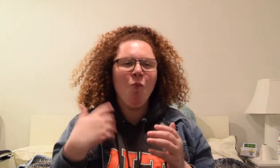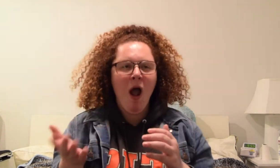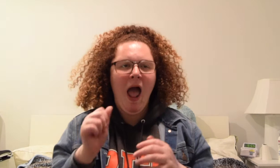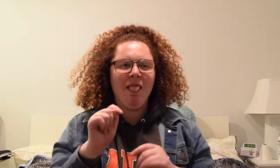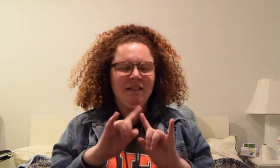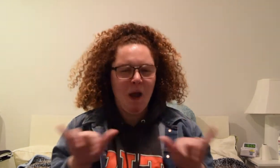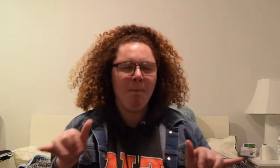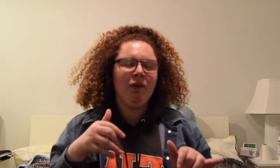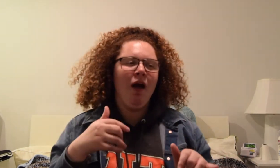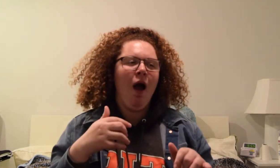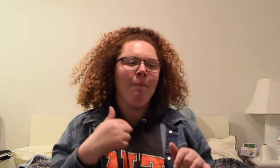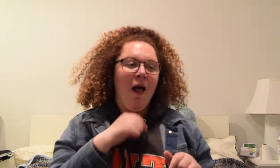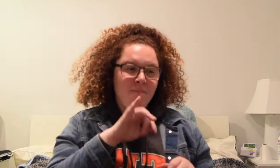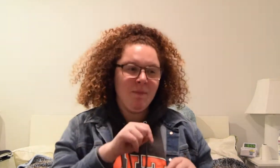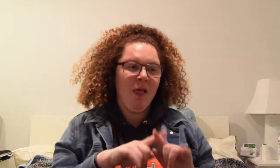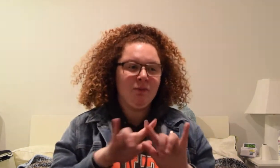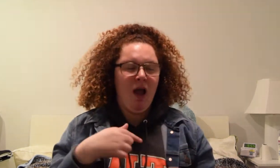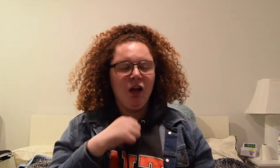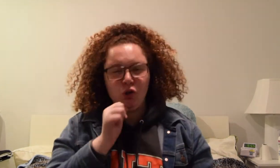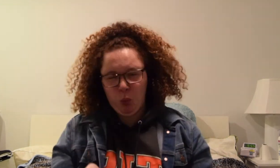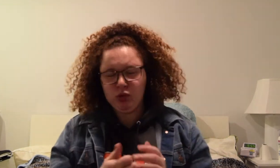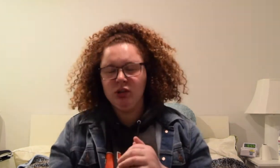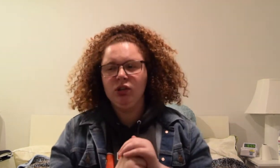Well, at the same time, I love it but then I don't